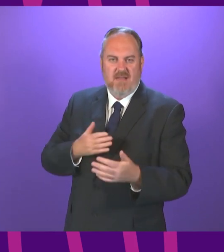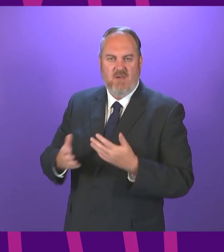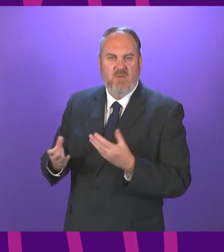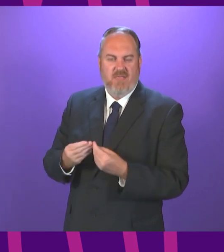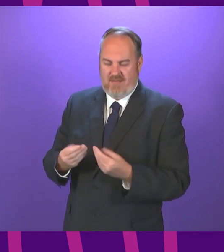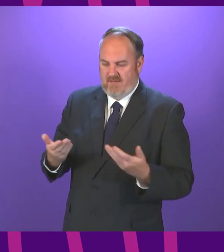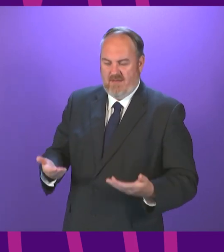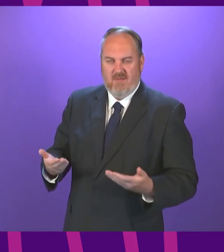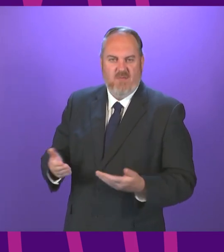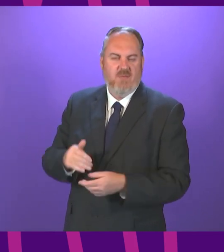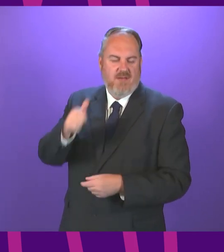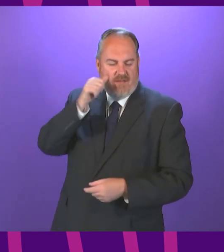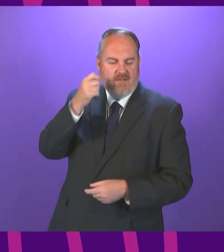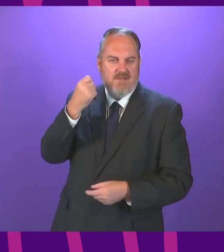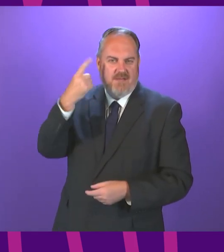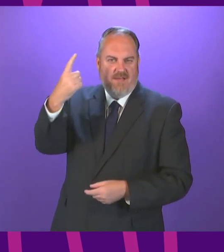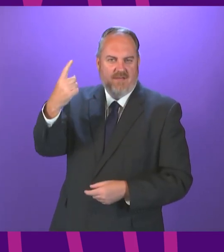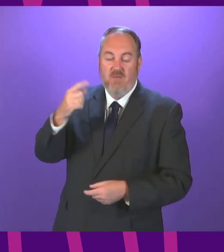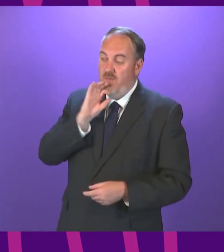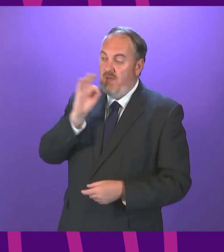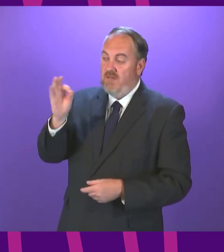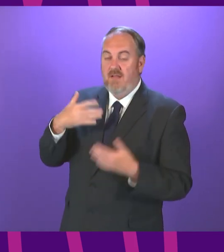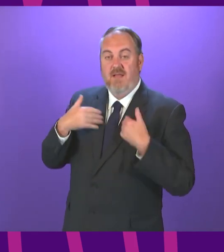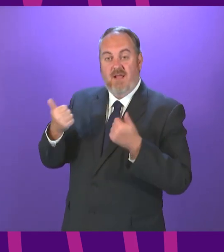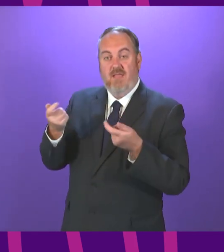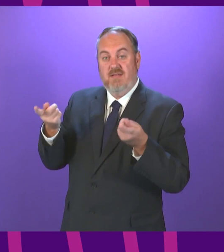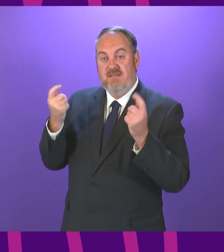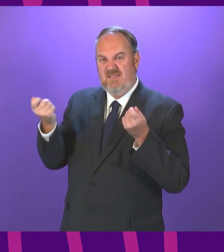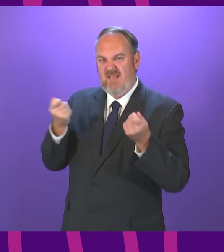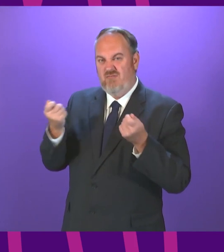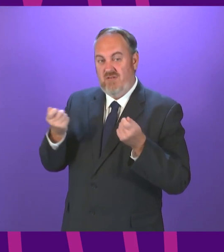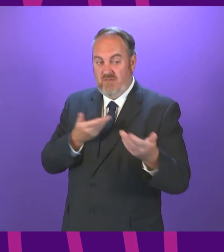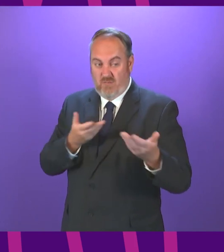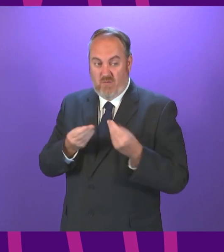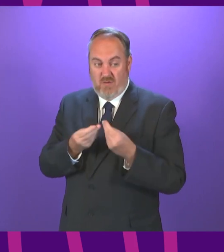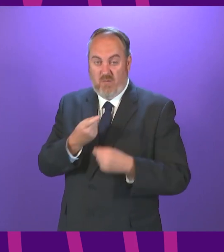and I am happy to ask the health secretary to engage further on the issues with the member.